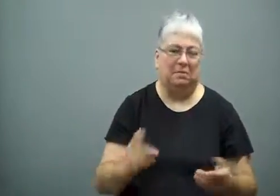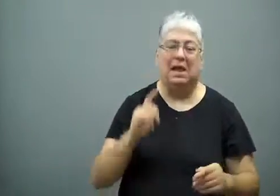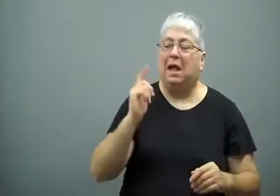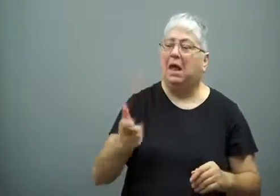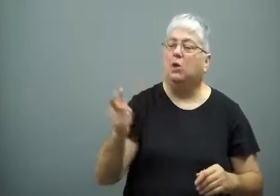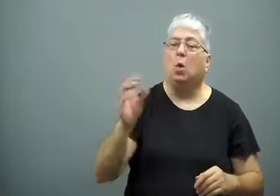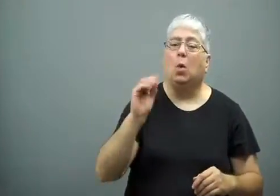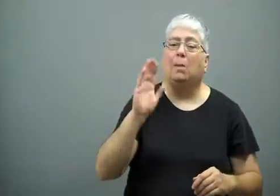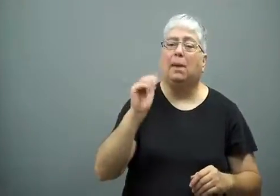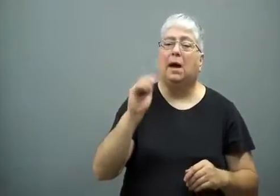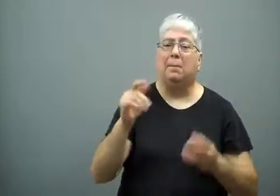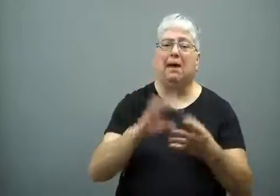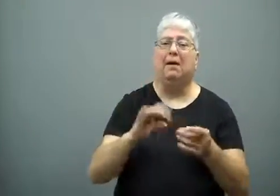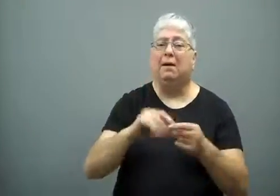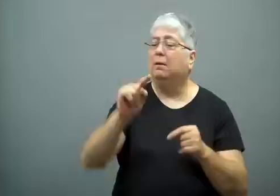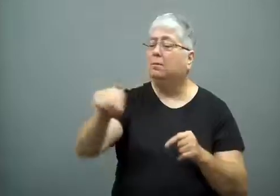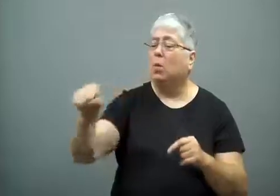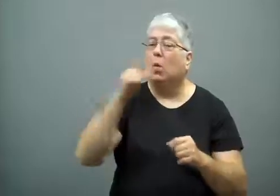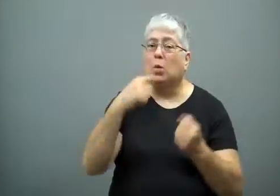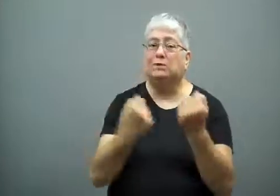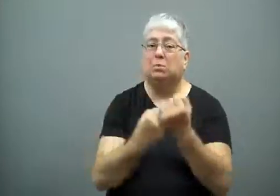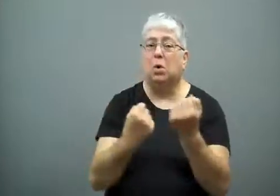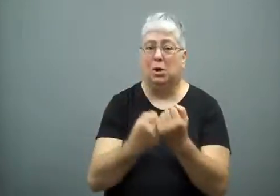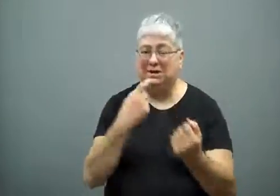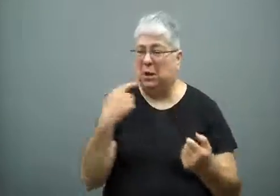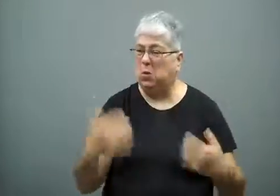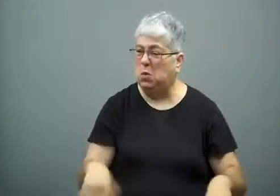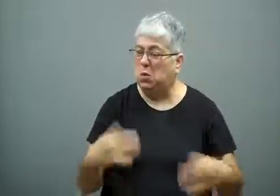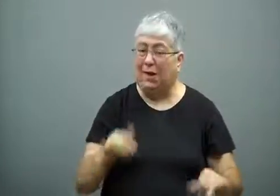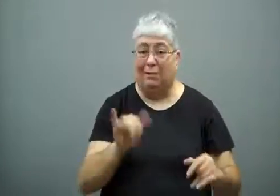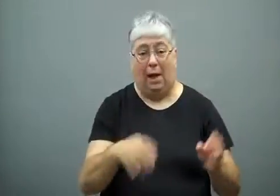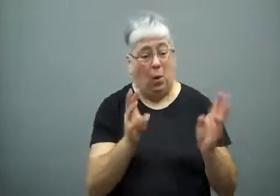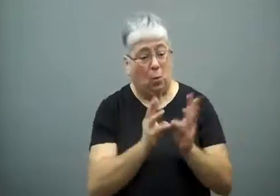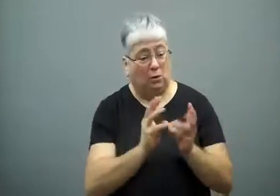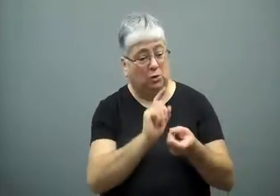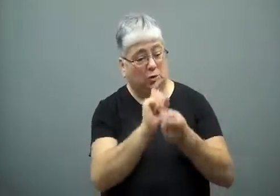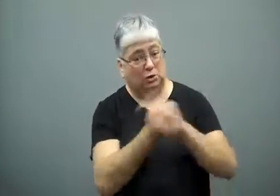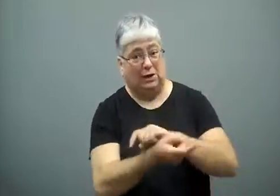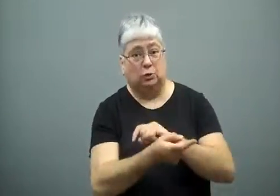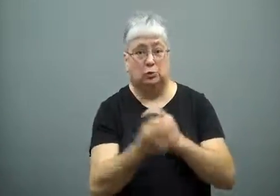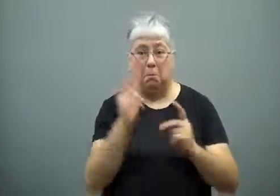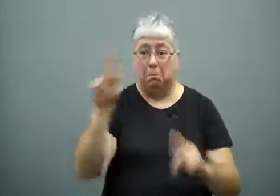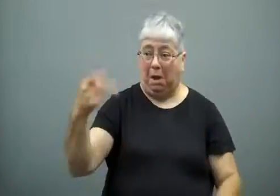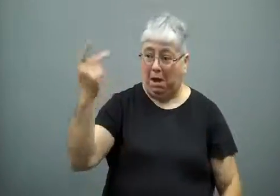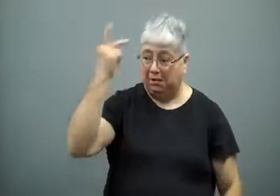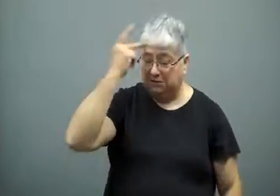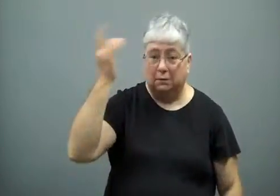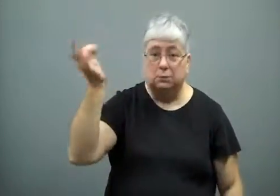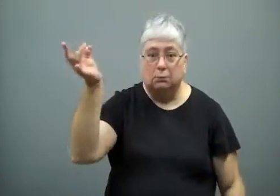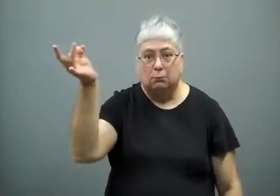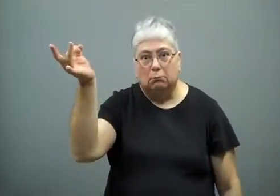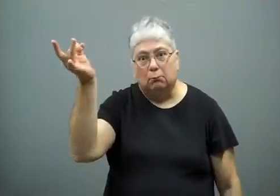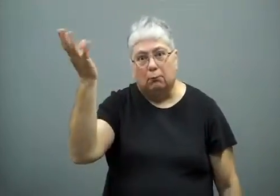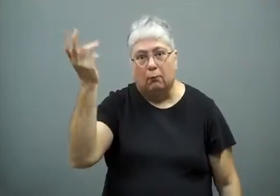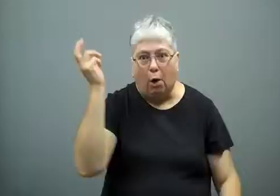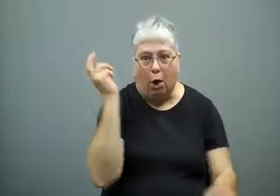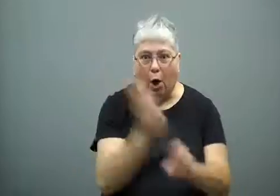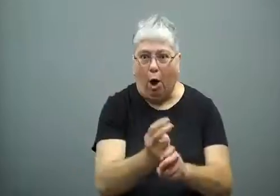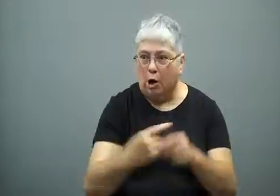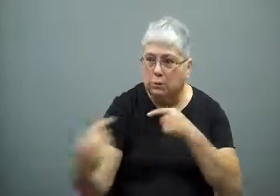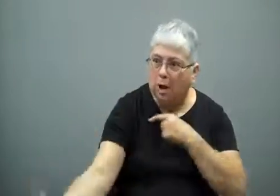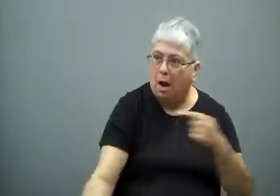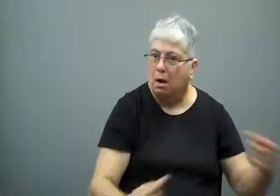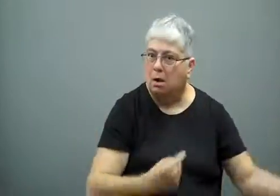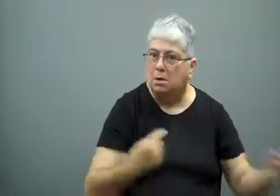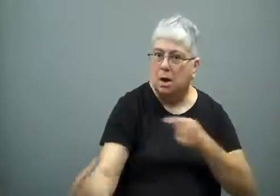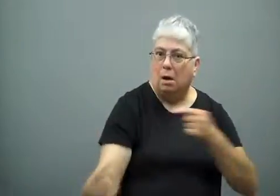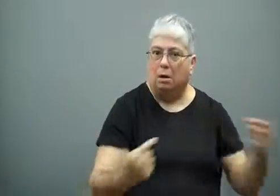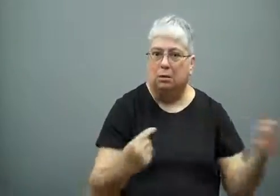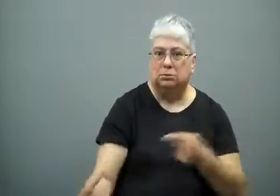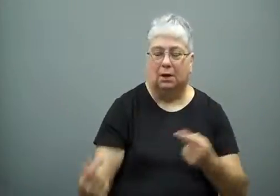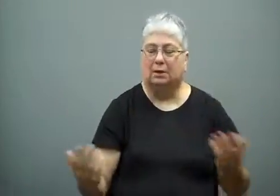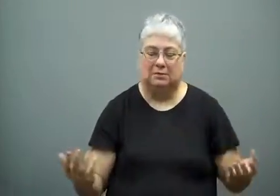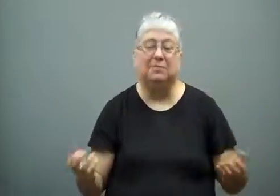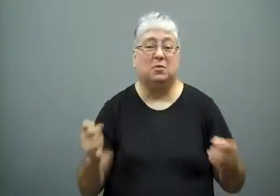He later told his supporters the politics of climate change was hard.